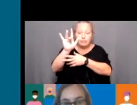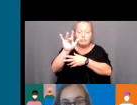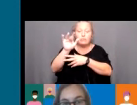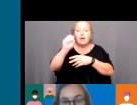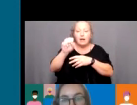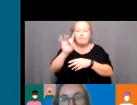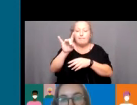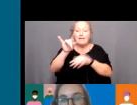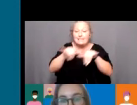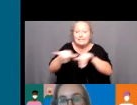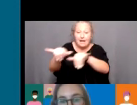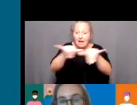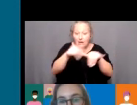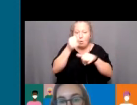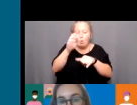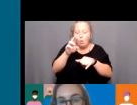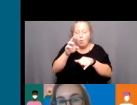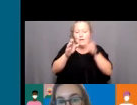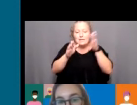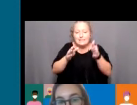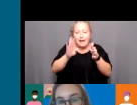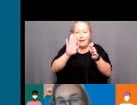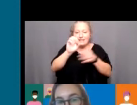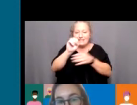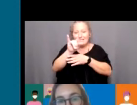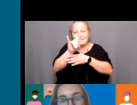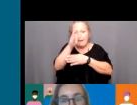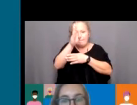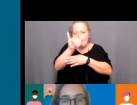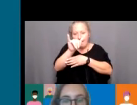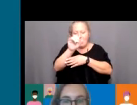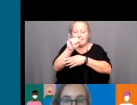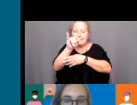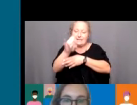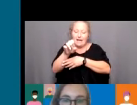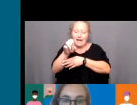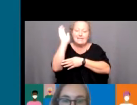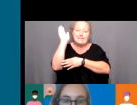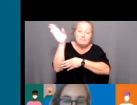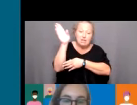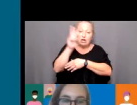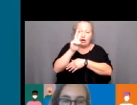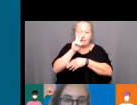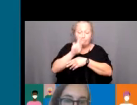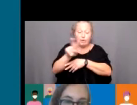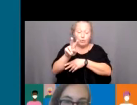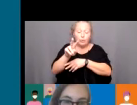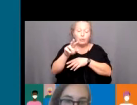standards or side by side speaker view, and that will give you the best options.